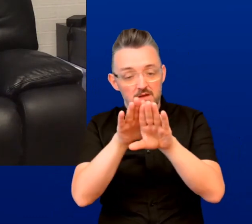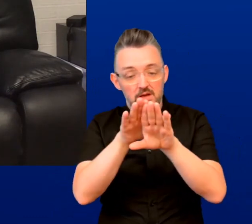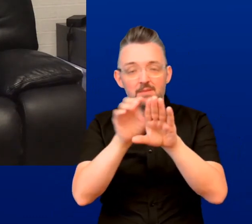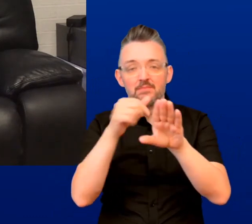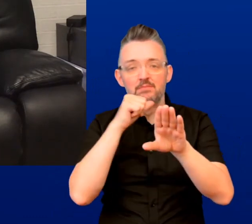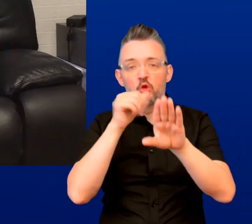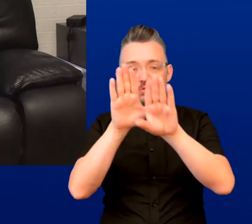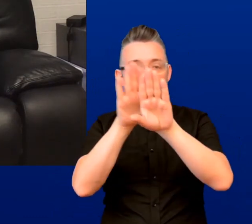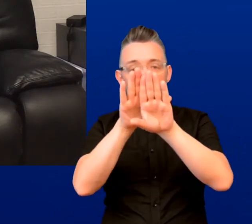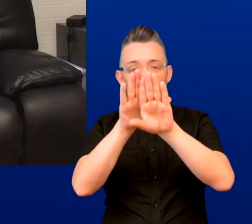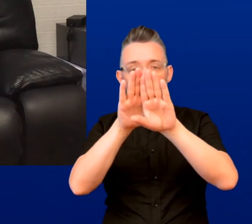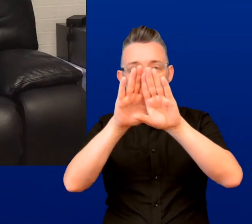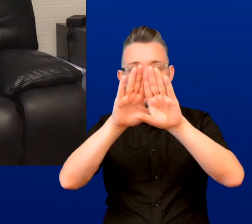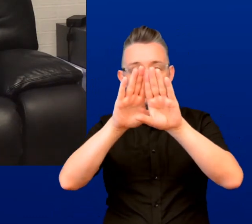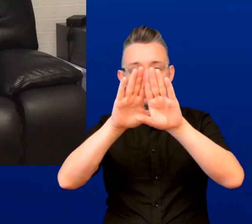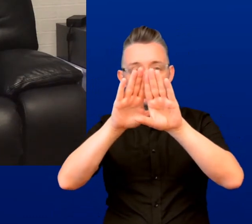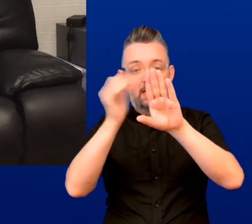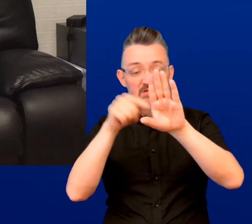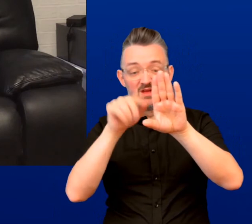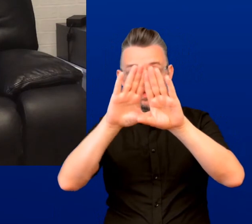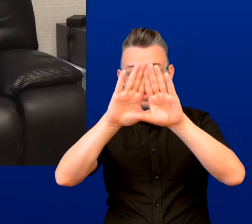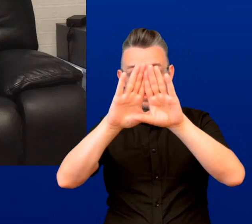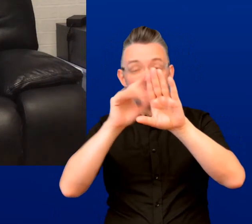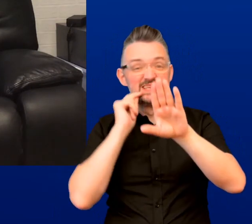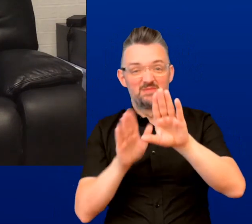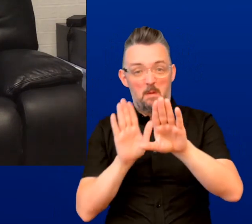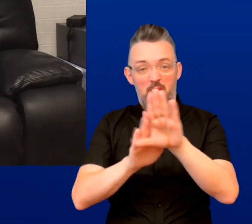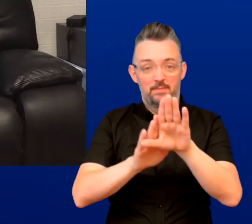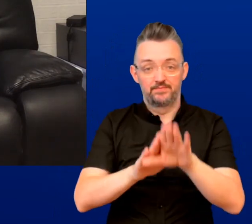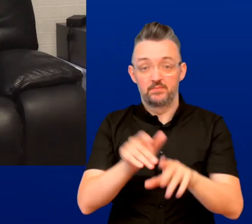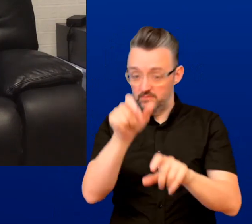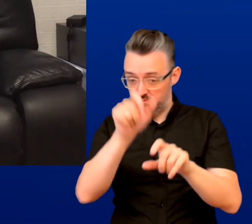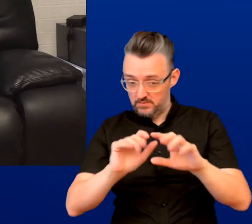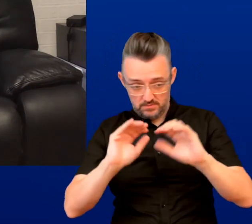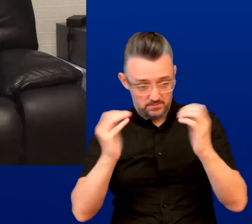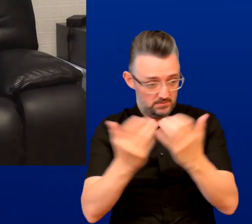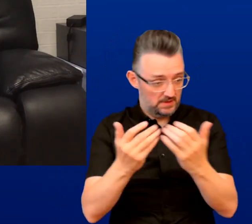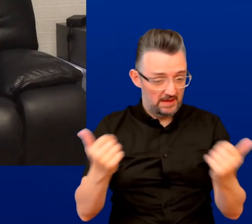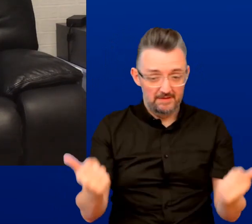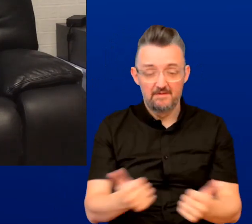Once that's done vertically,